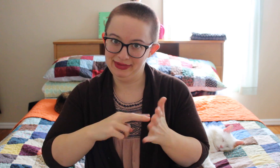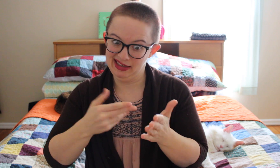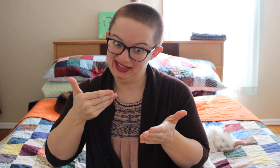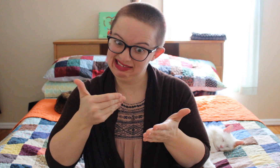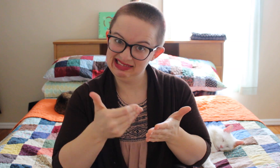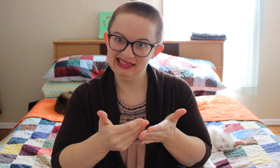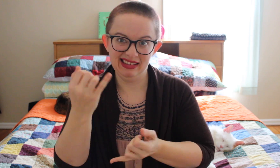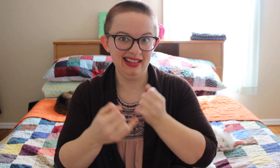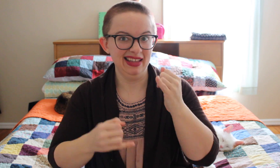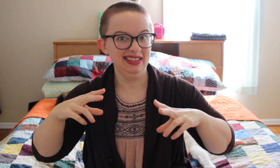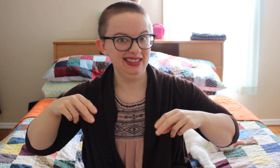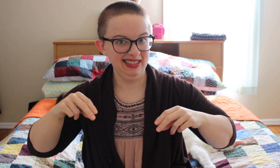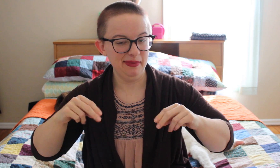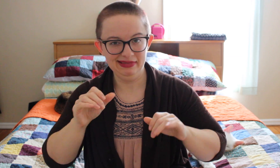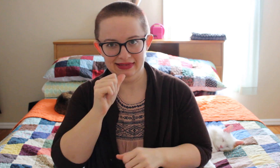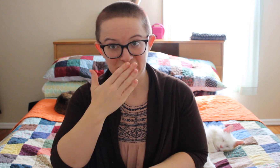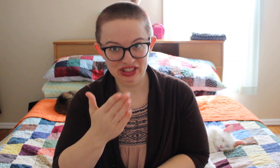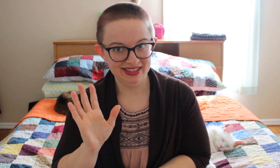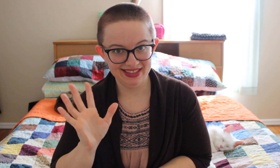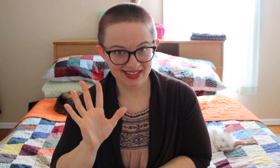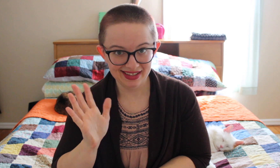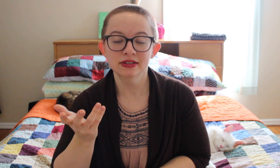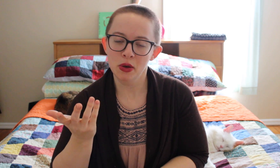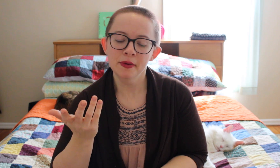but then that means I'm getting close to like my last diaper which is not good.